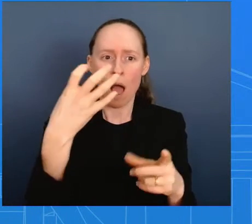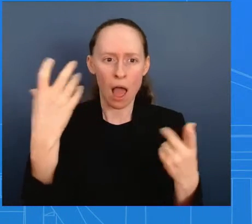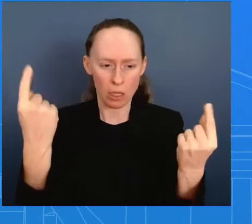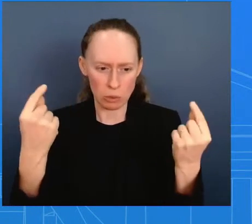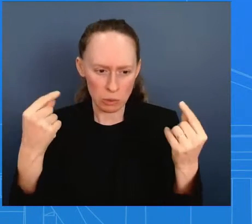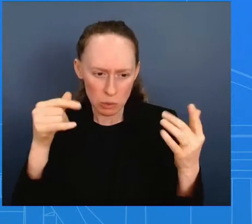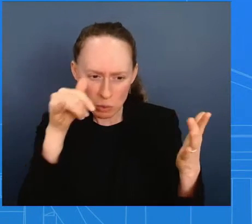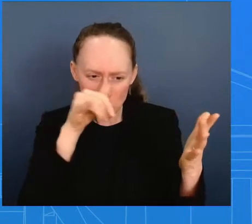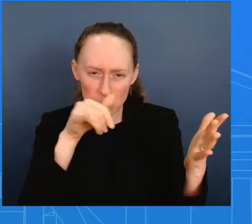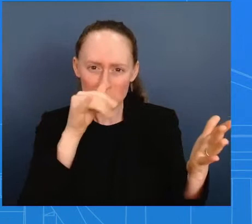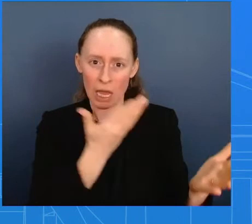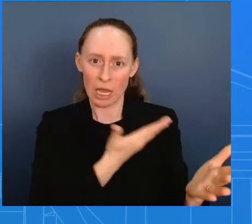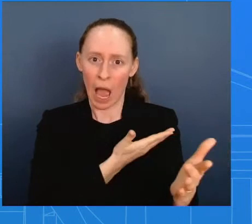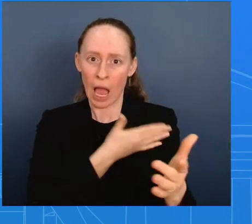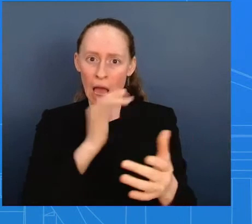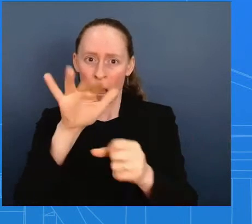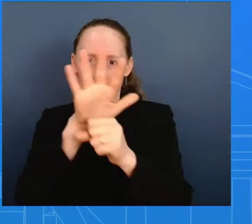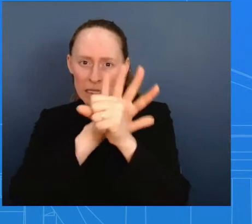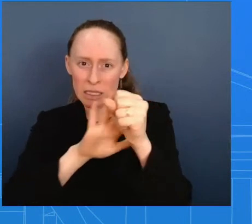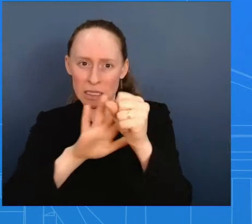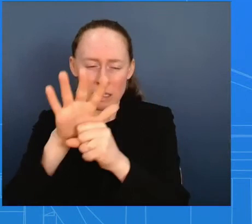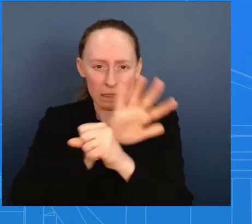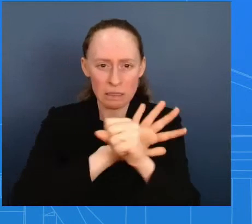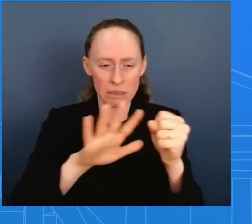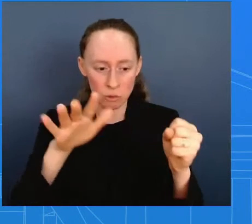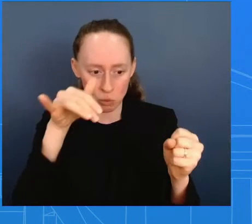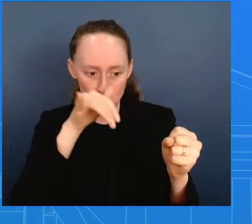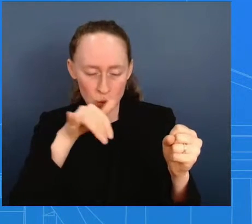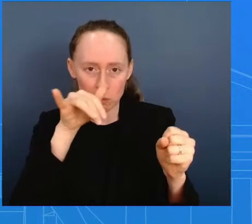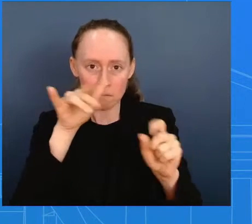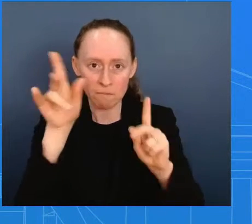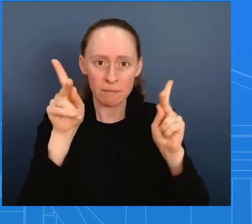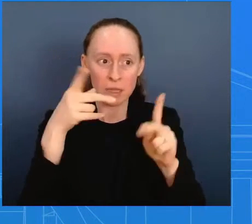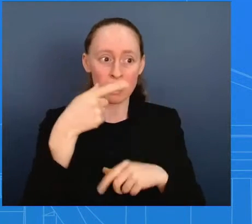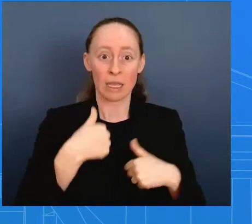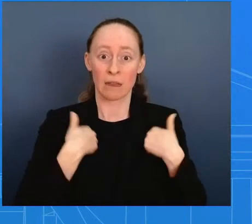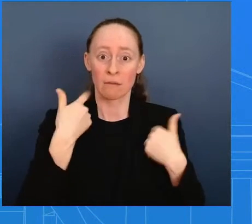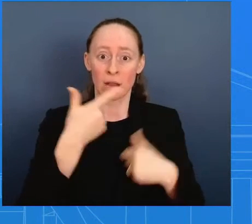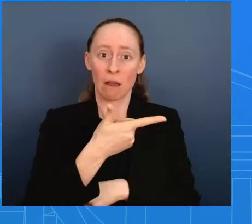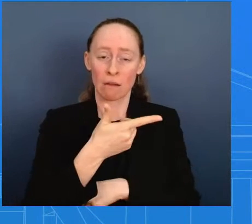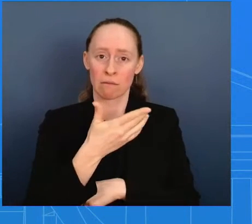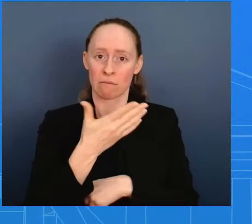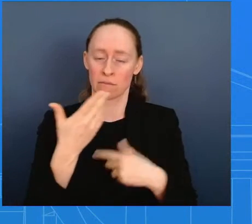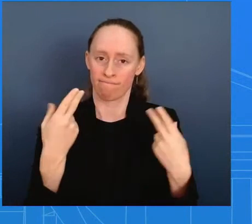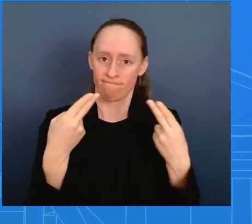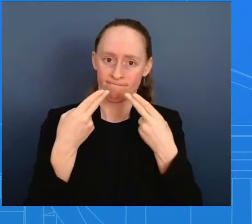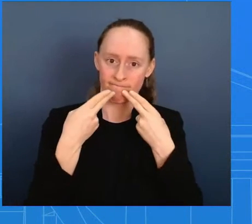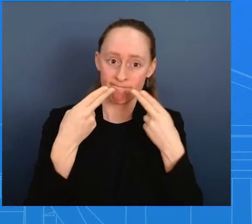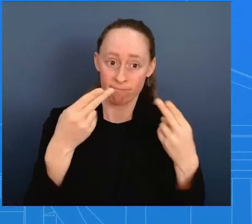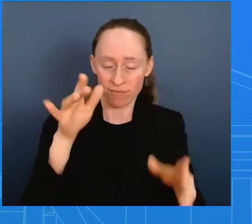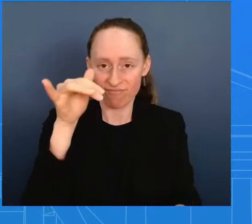And, frankly, the regional situation makes it even more complex. And people of good faith have very strong views on this issue.